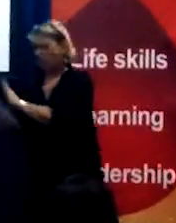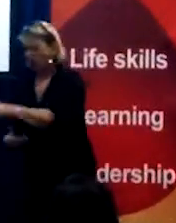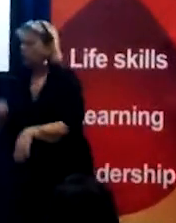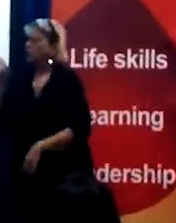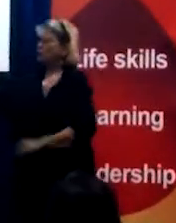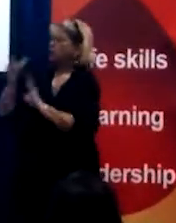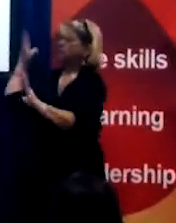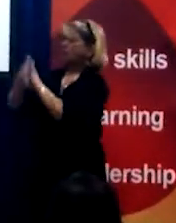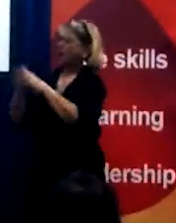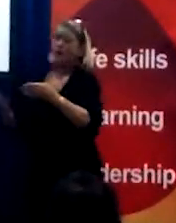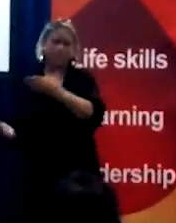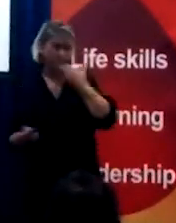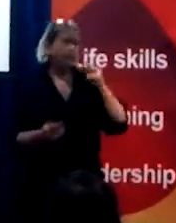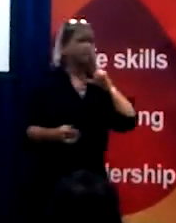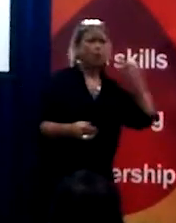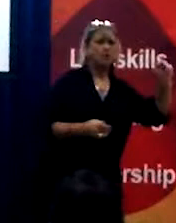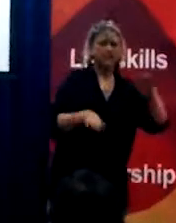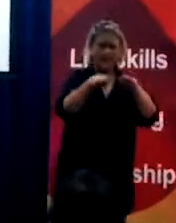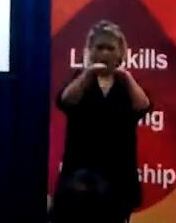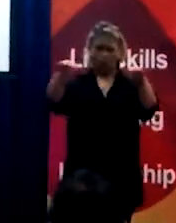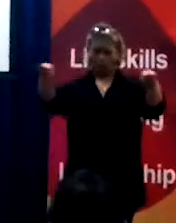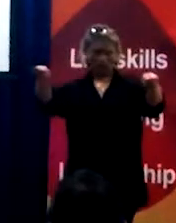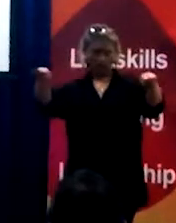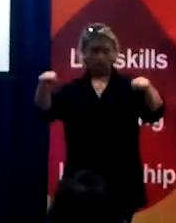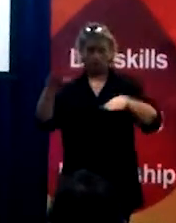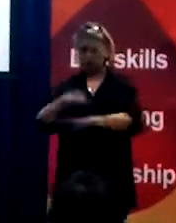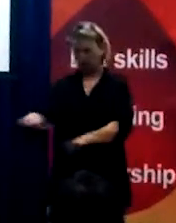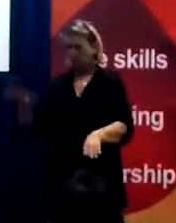so everyone’s on the same playing field and the kids don’t miss anything.